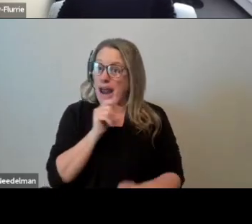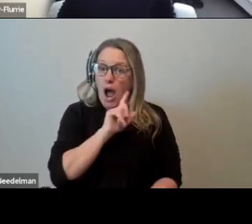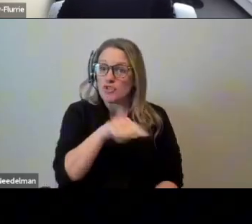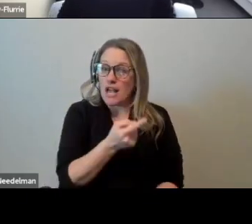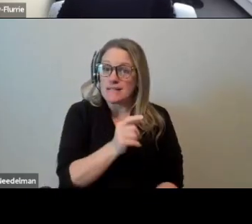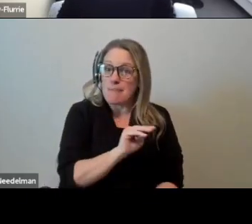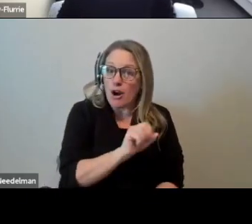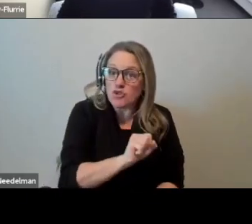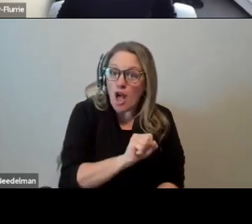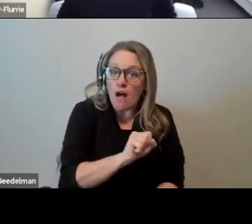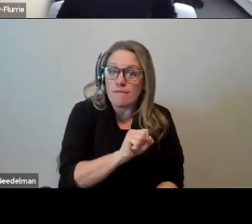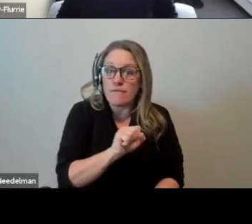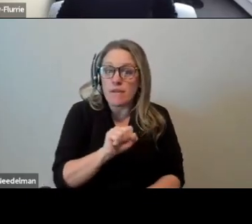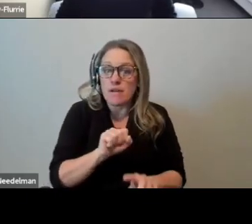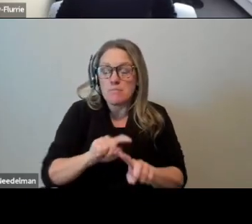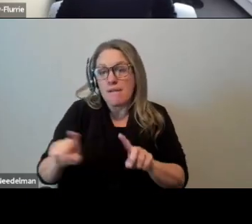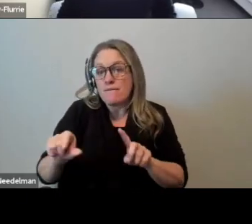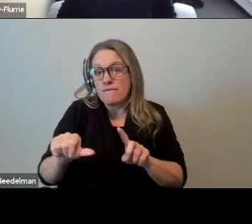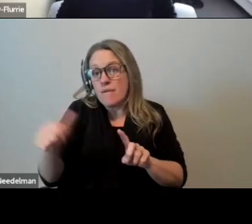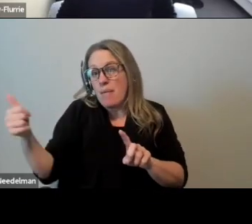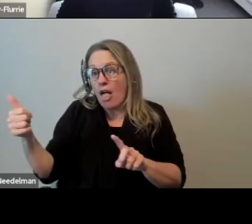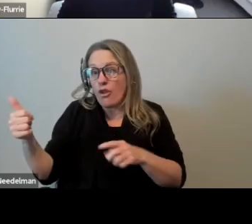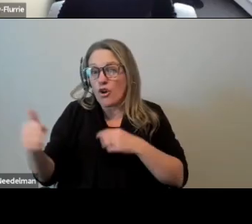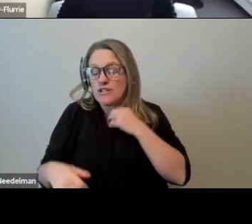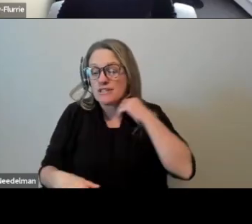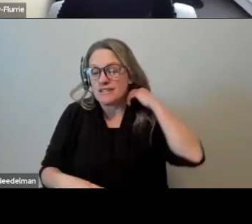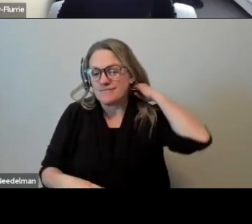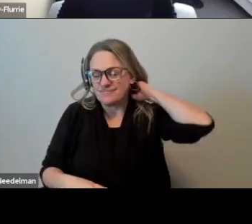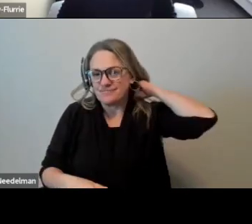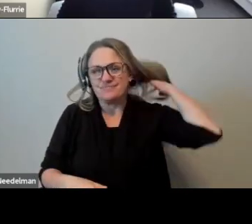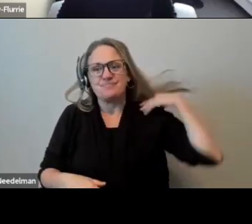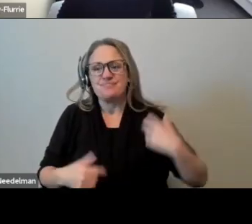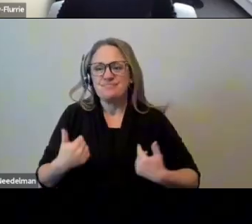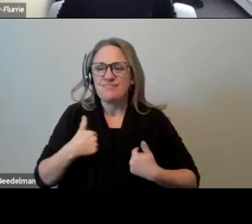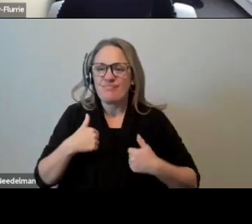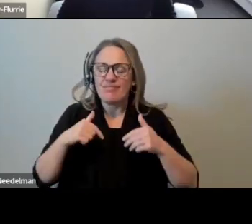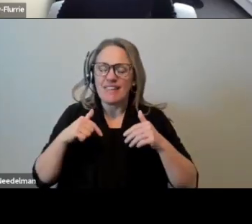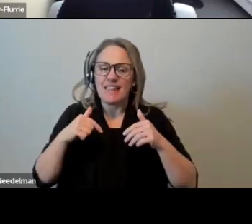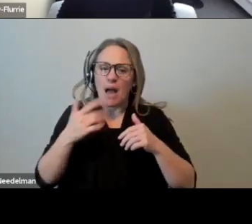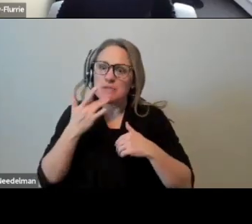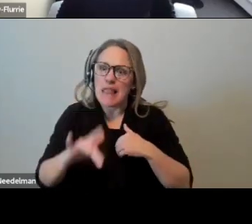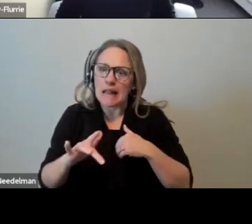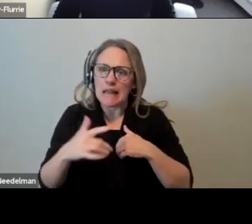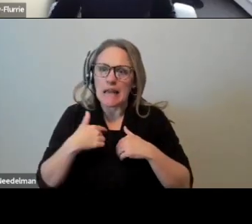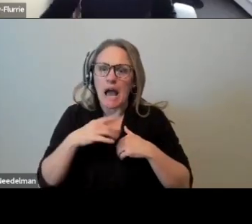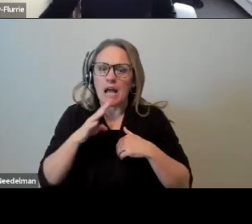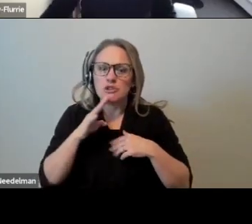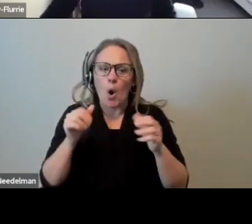but coming from others. I had the great privilege of of talking recently with Deque